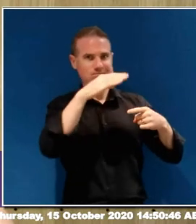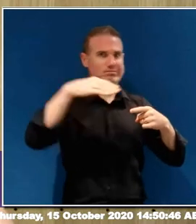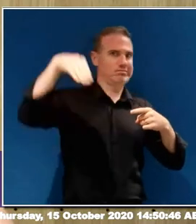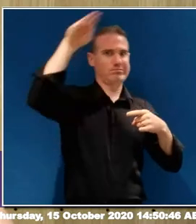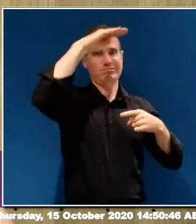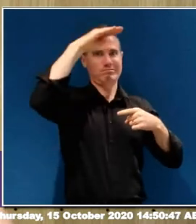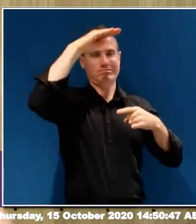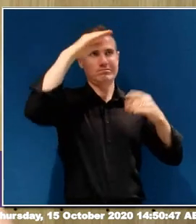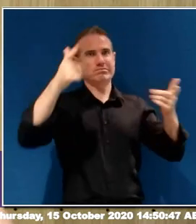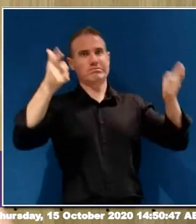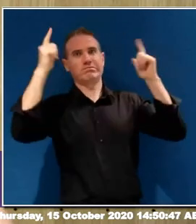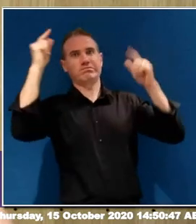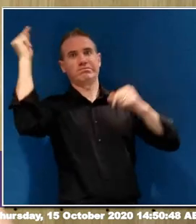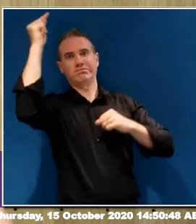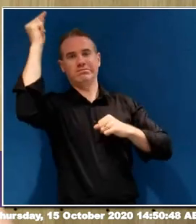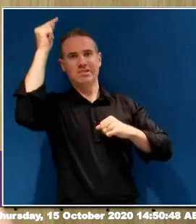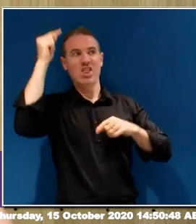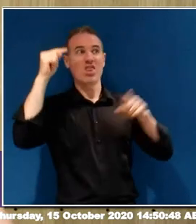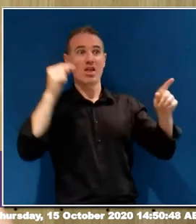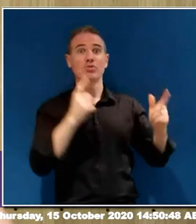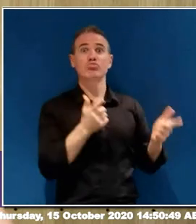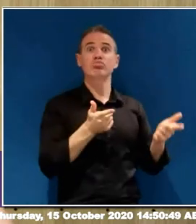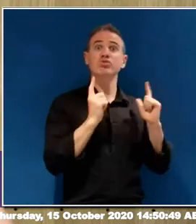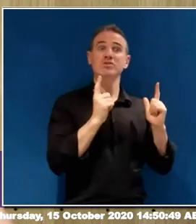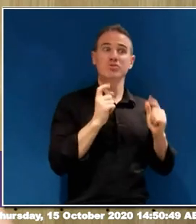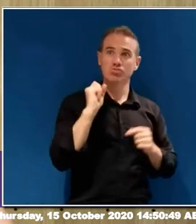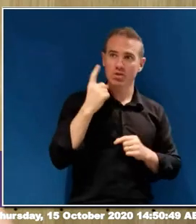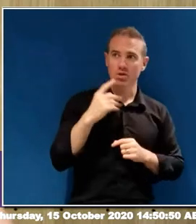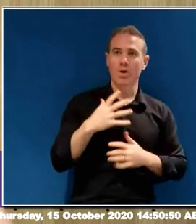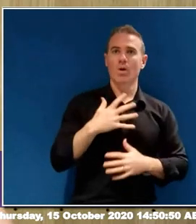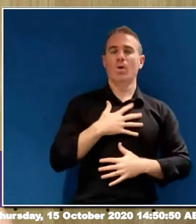there was a court order for that student that said that he had to be at school.